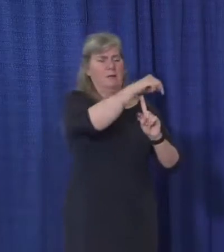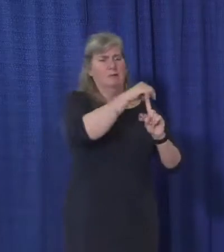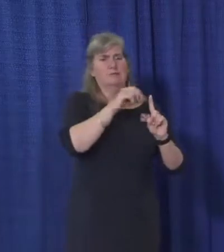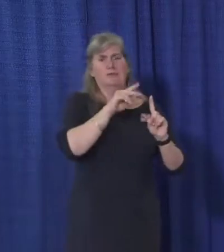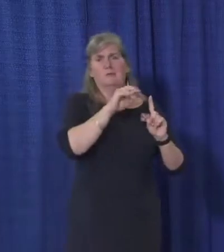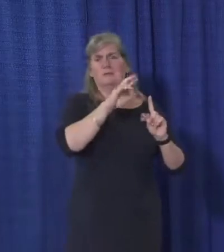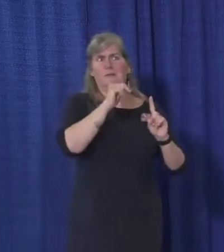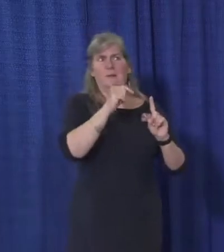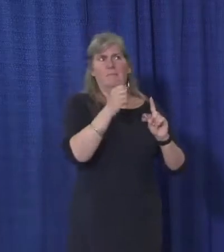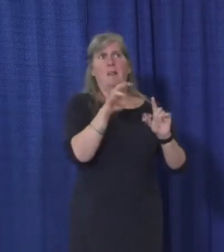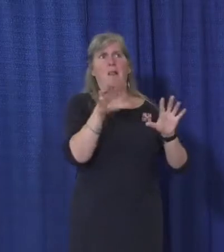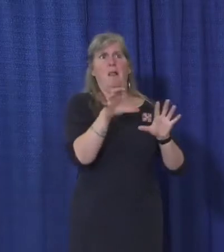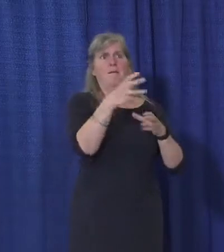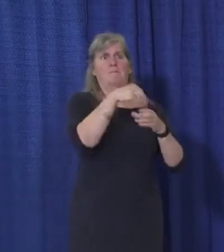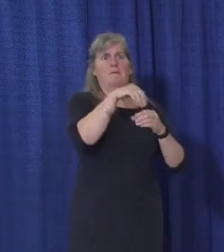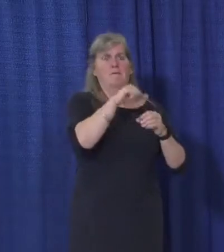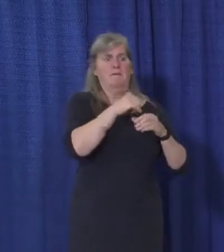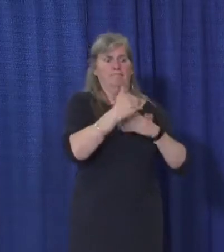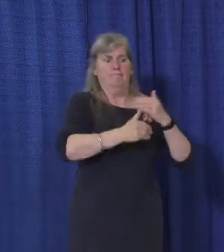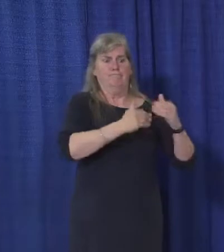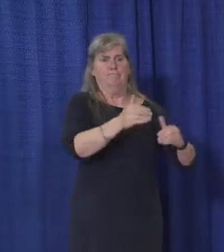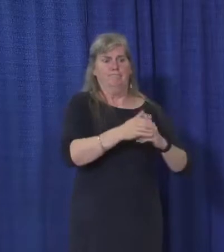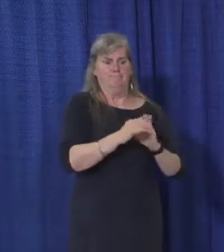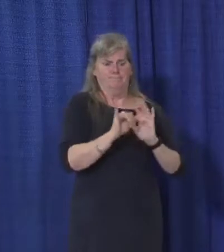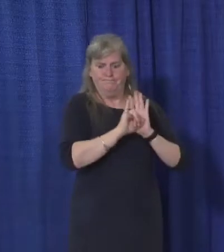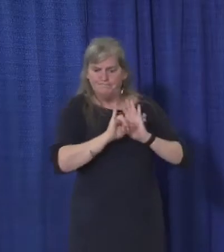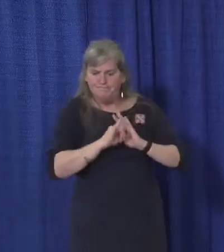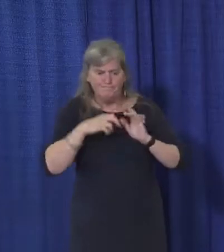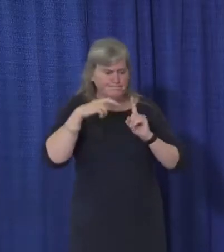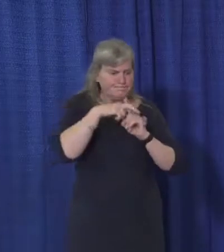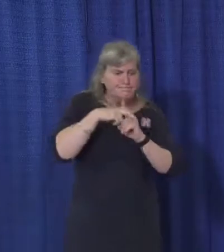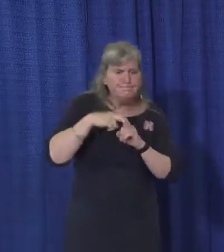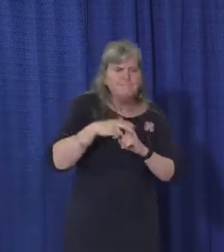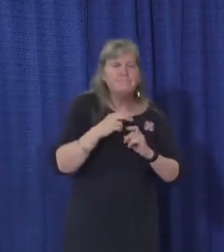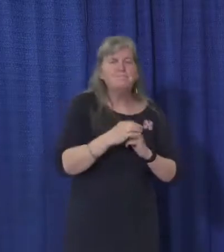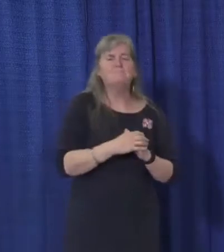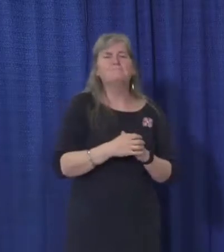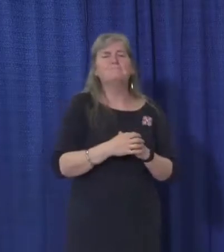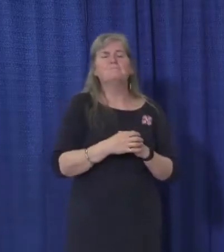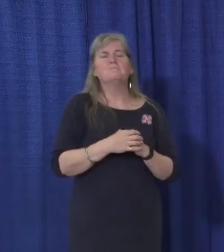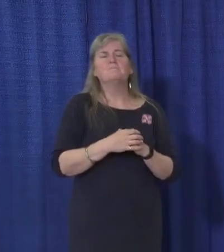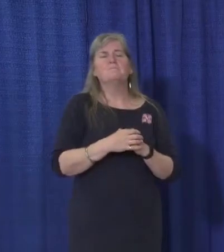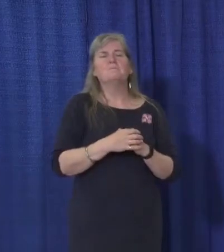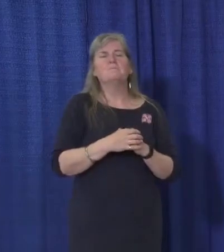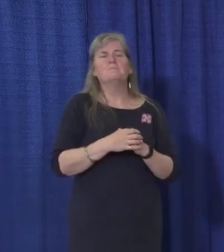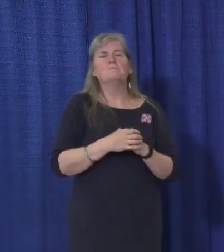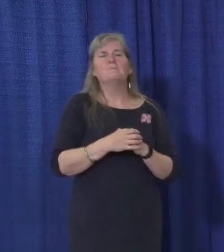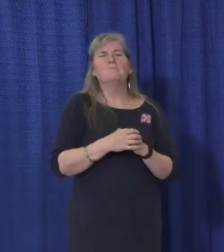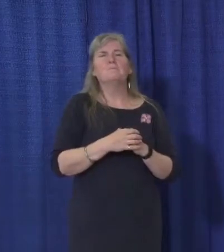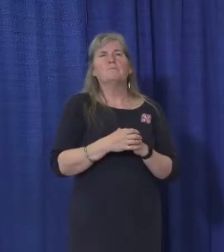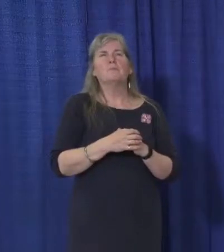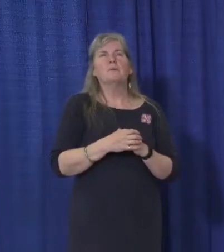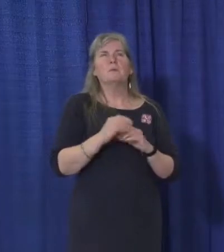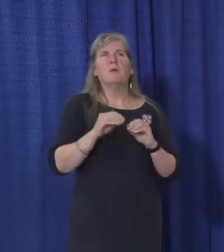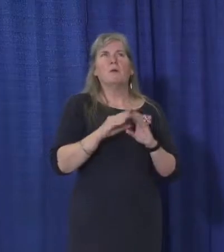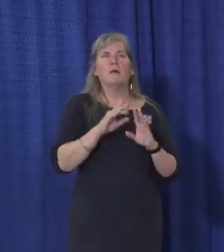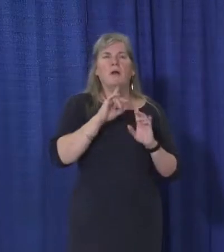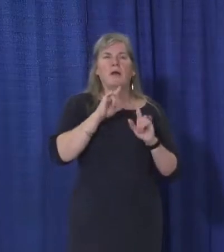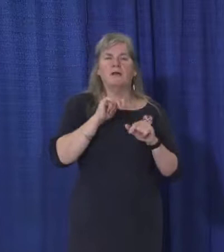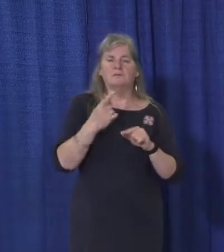crucial part of it as well. And to address your question,